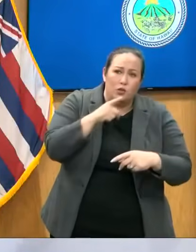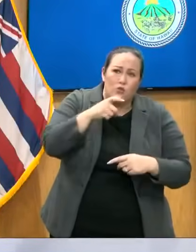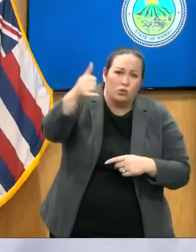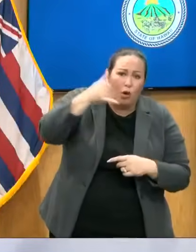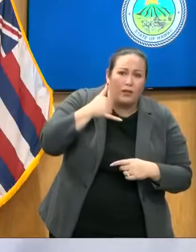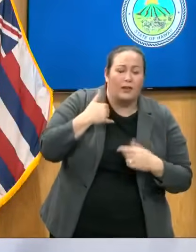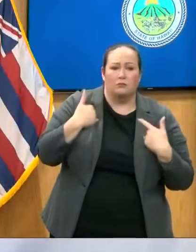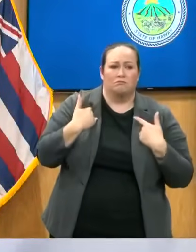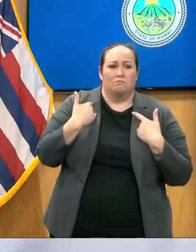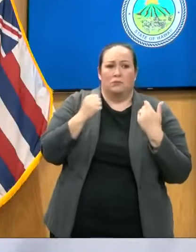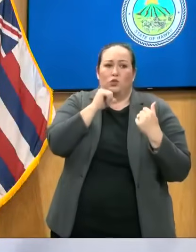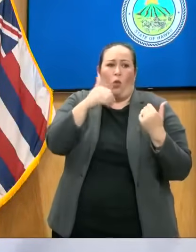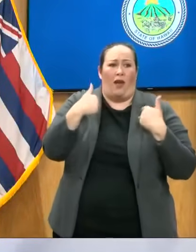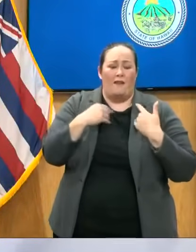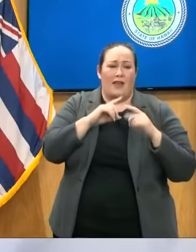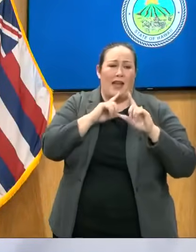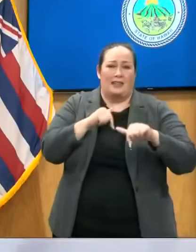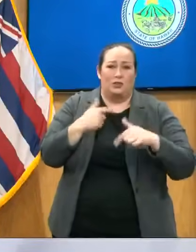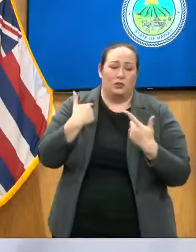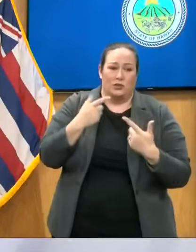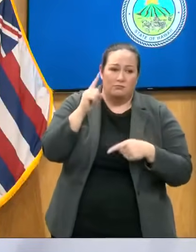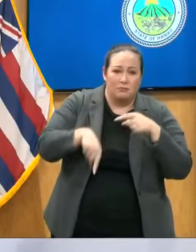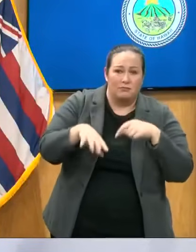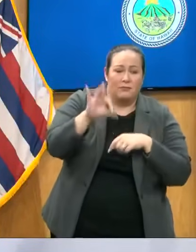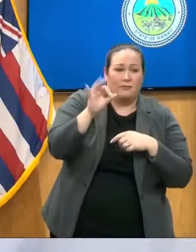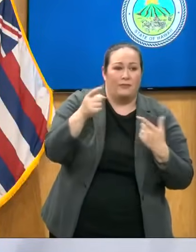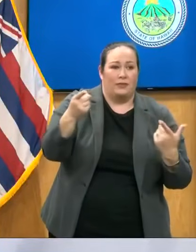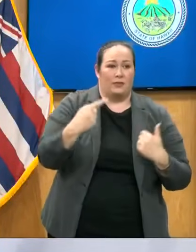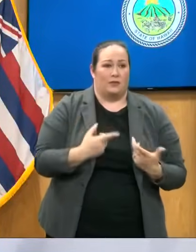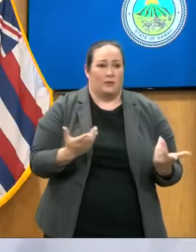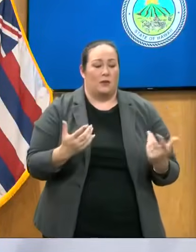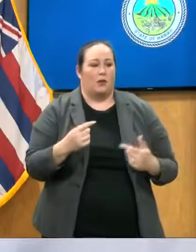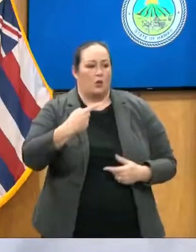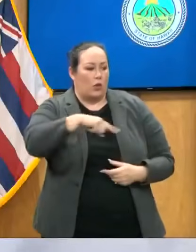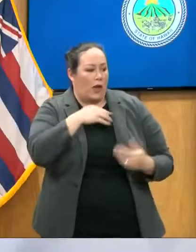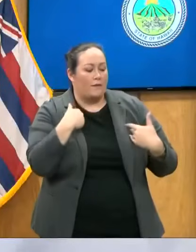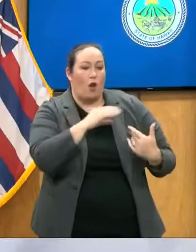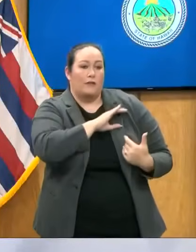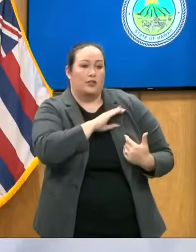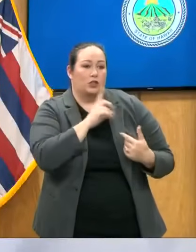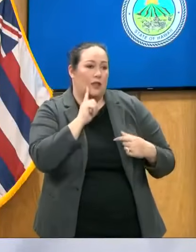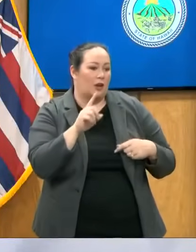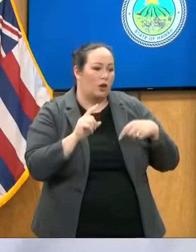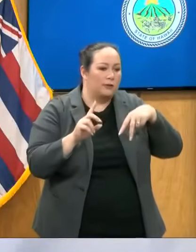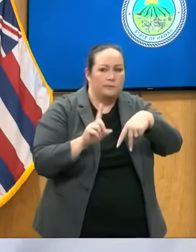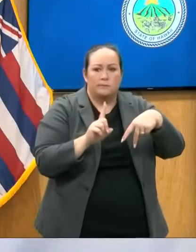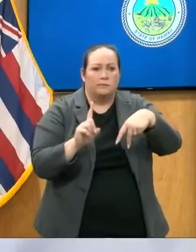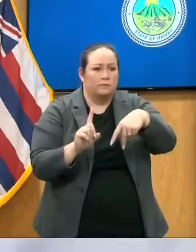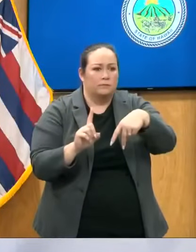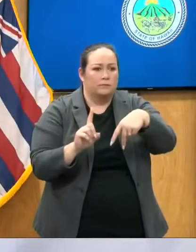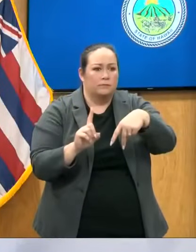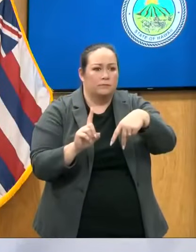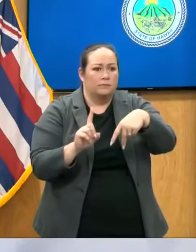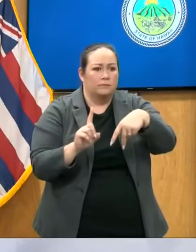hand, we don't have Have the answers for their loved ones And I've got officers that are doing everything firefighters. to make sure